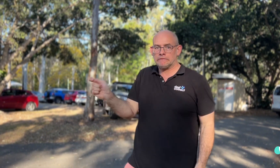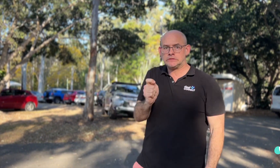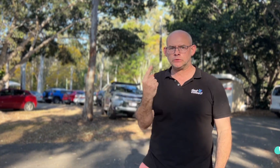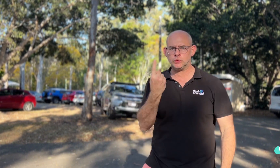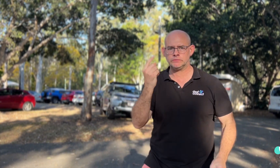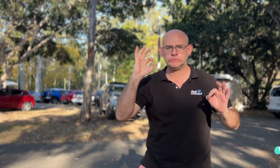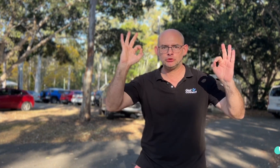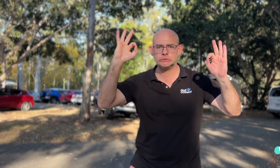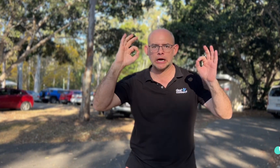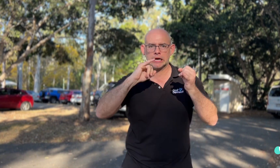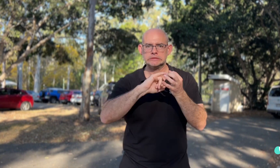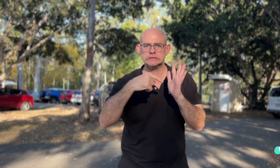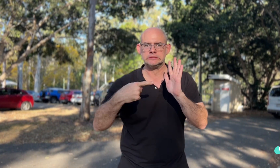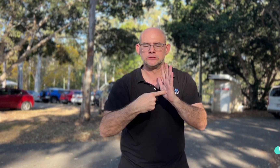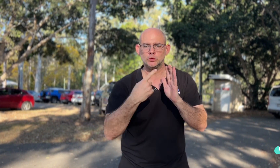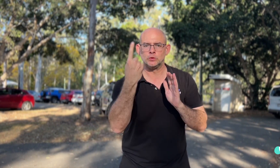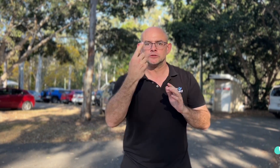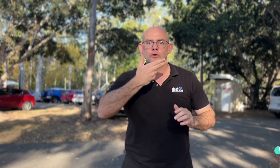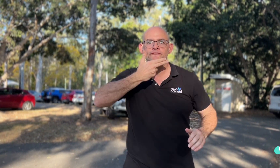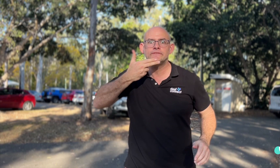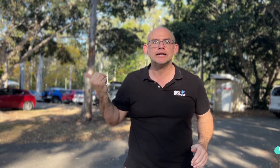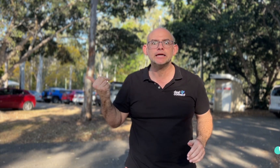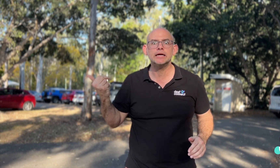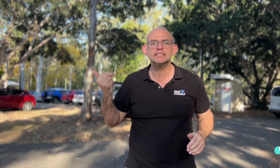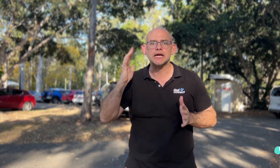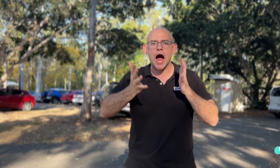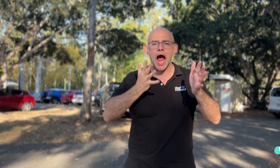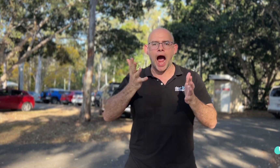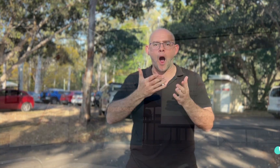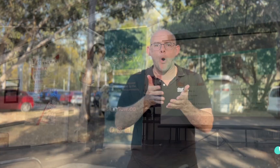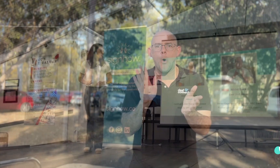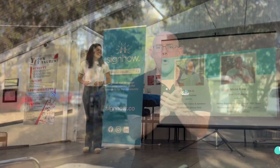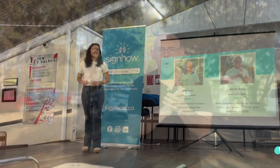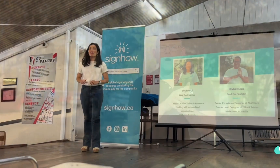and we invited a special guest, Sophie from SignHow.